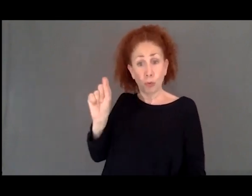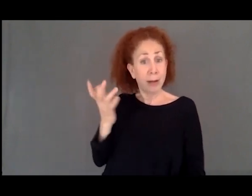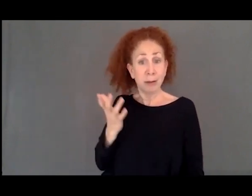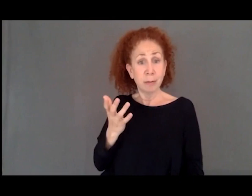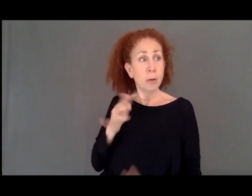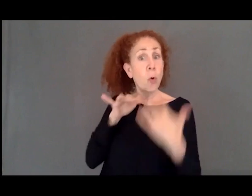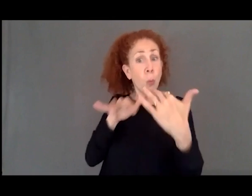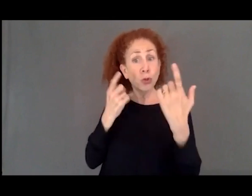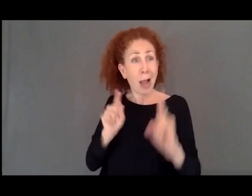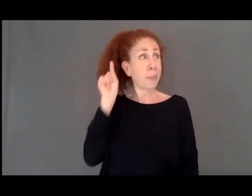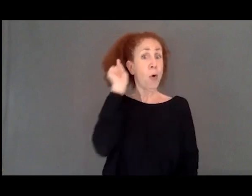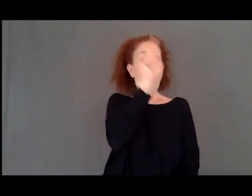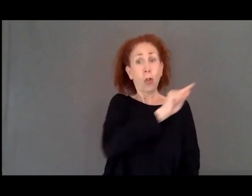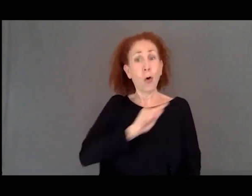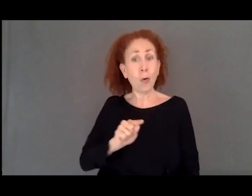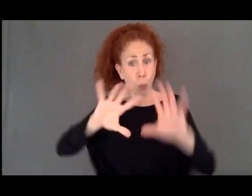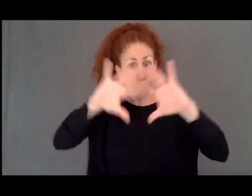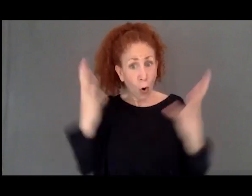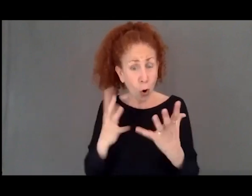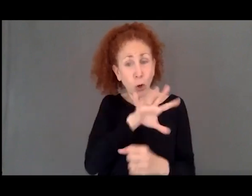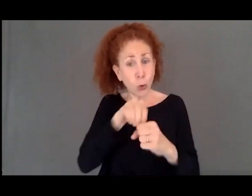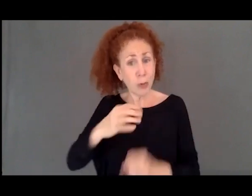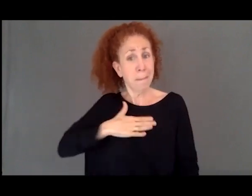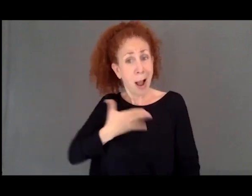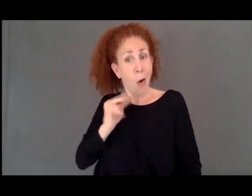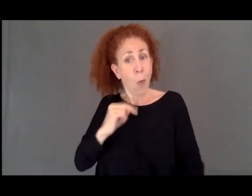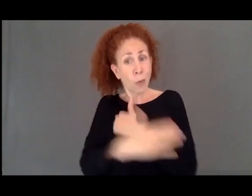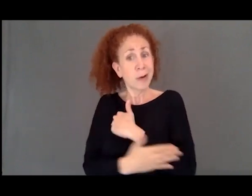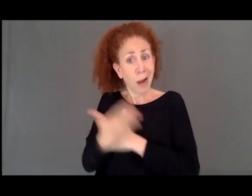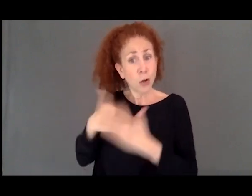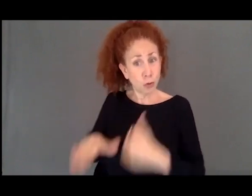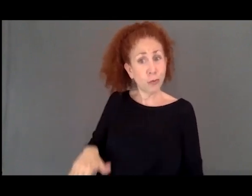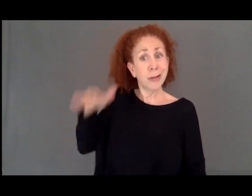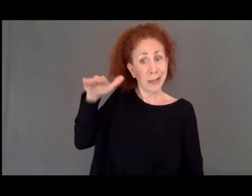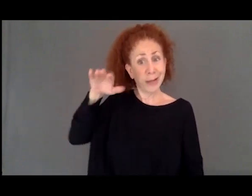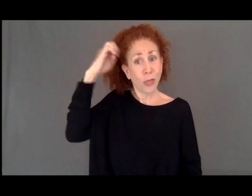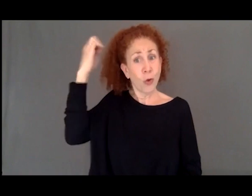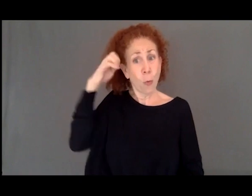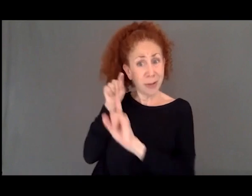Wars are raging all over the world, including in my own native Ethiopia that's been engaged